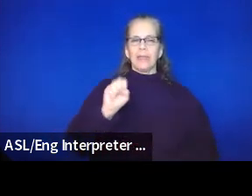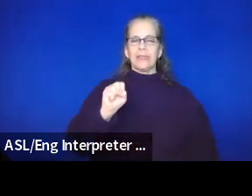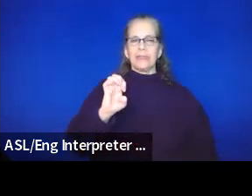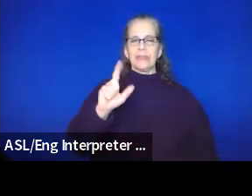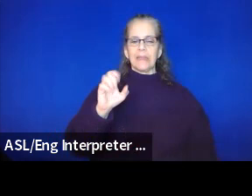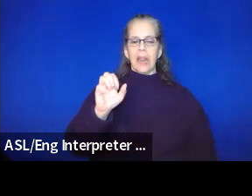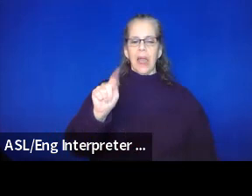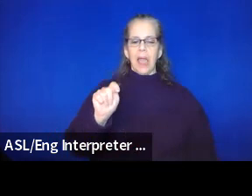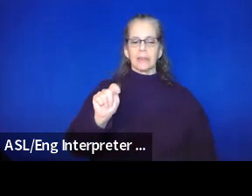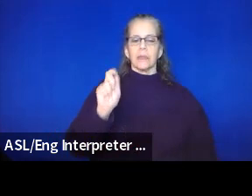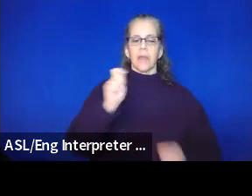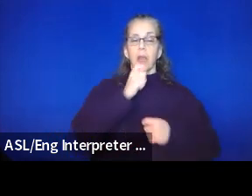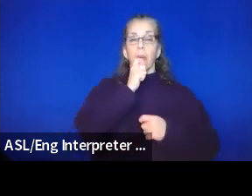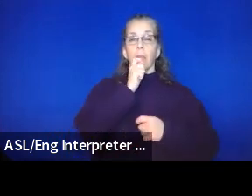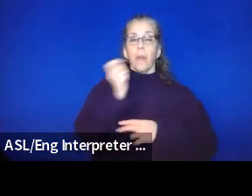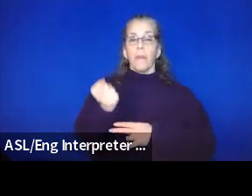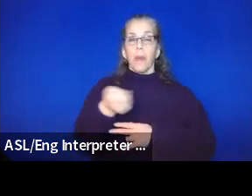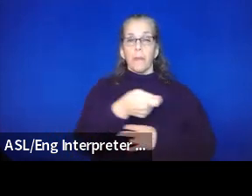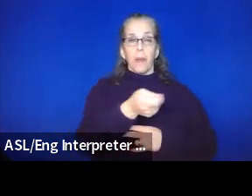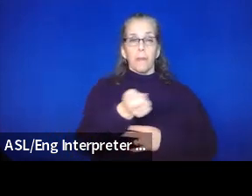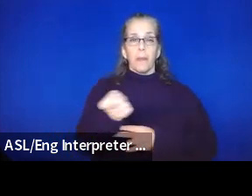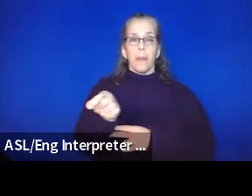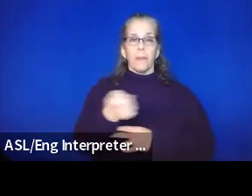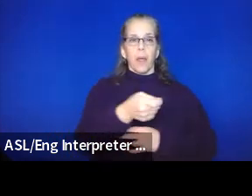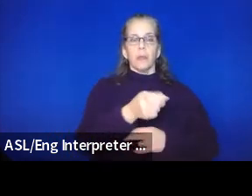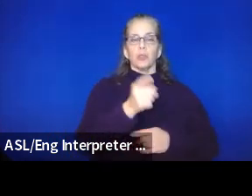the relevant speaker. But I would strongly encourage you talk to